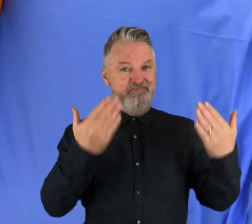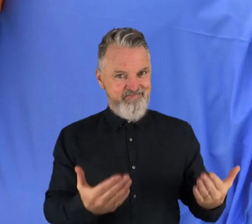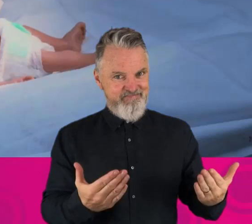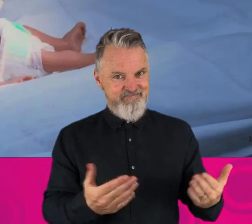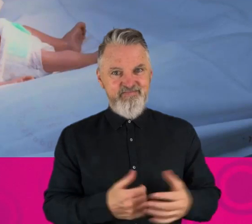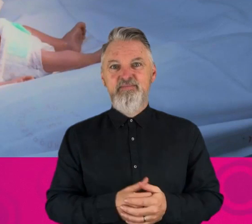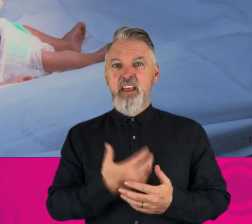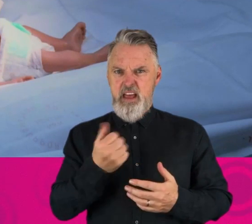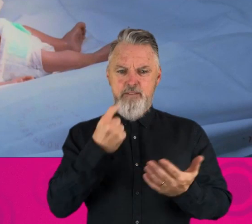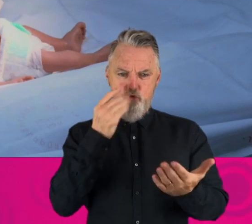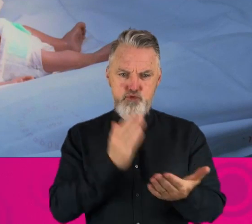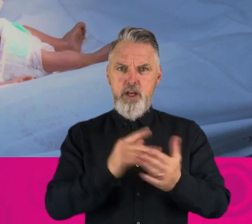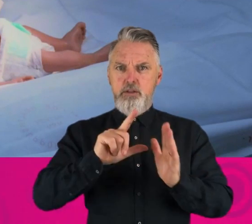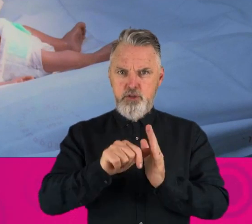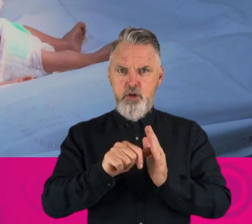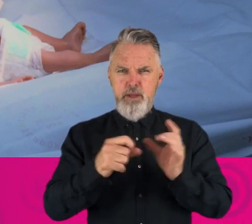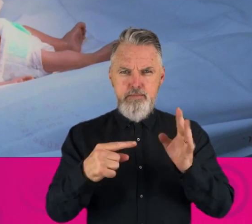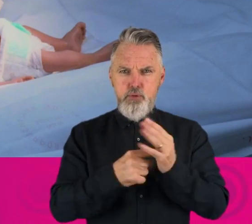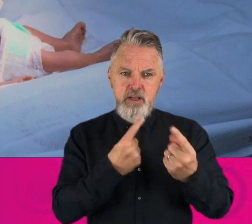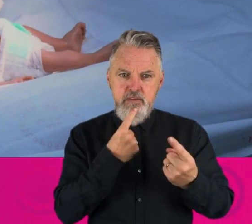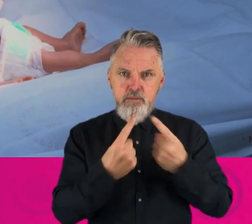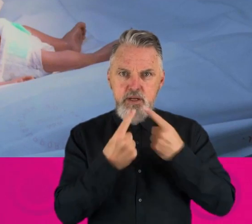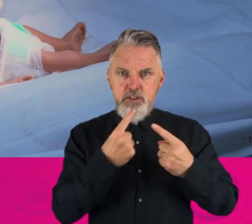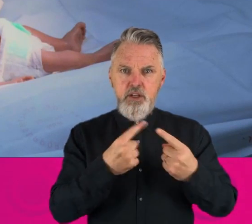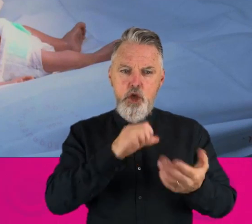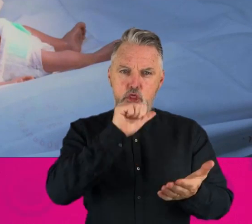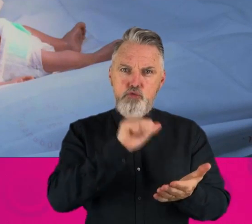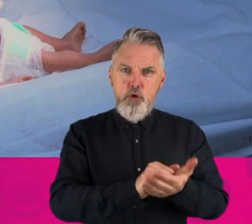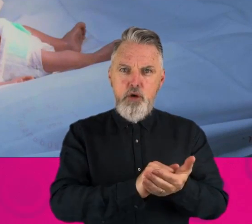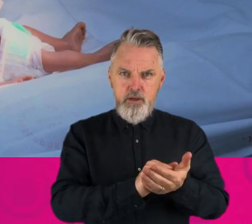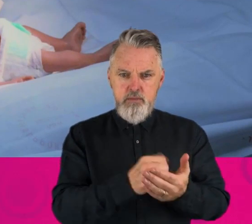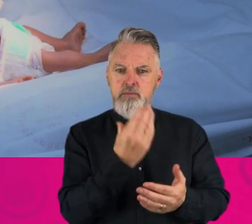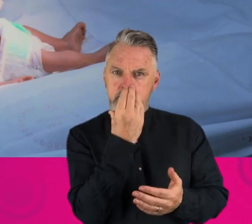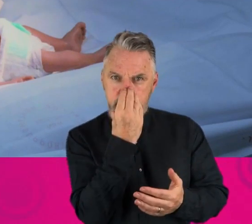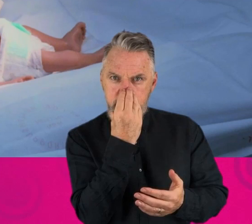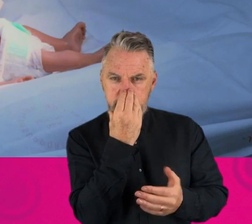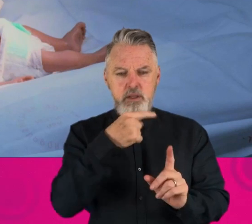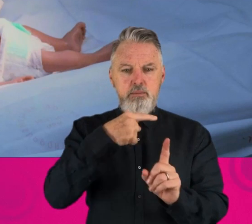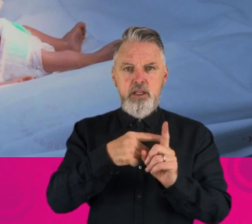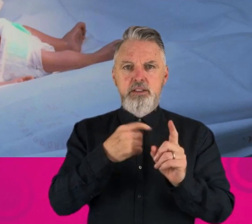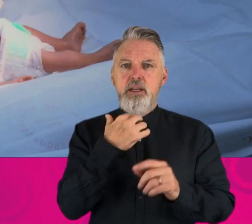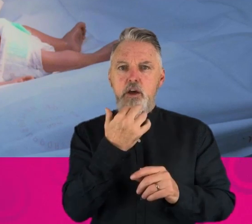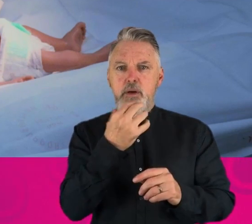It delivers real time, critical information on the correct position of the mask and the volume of each breath.